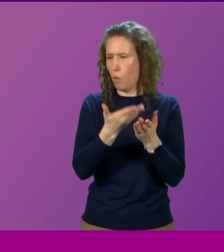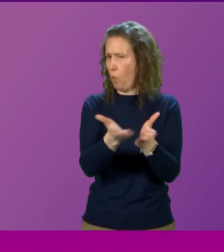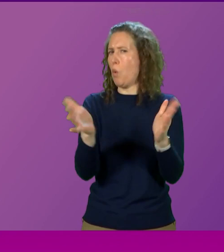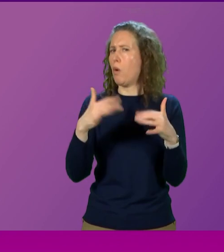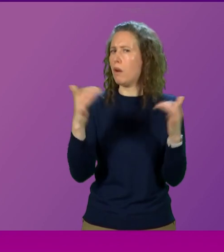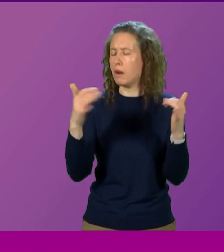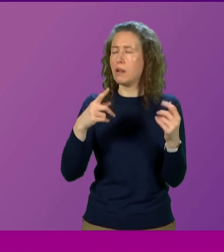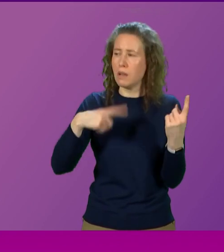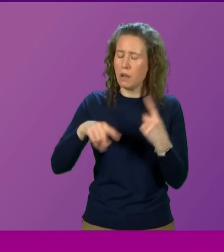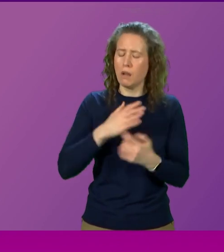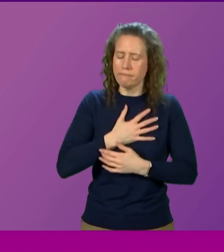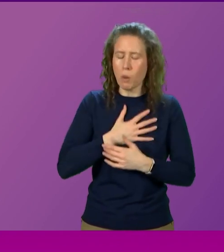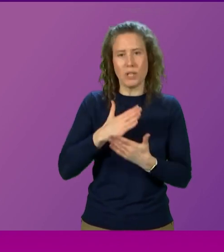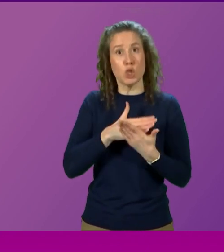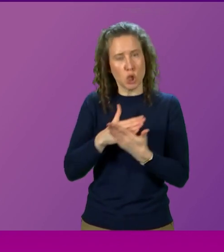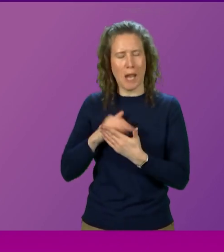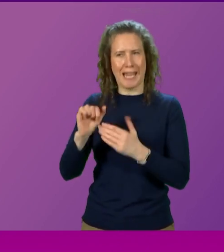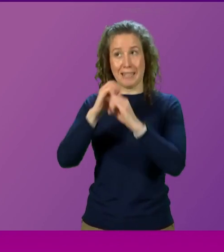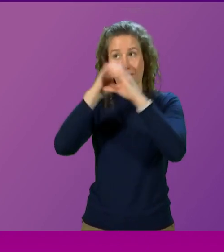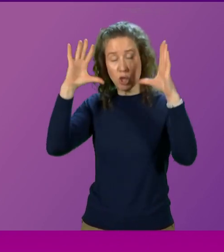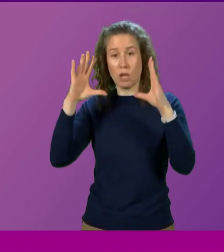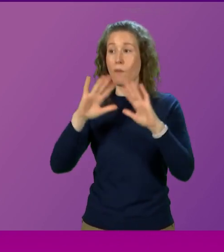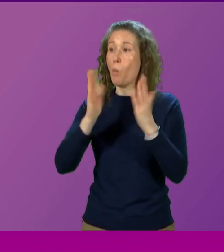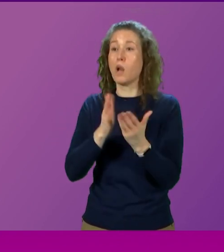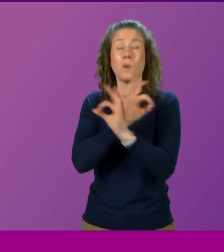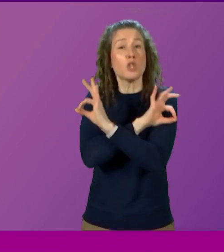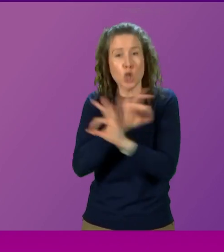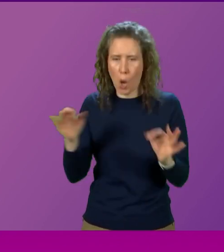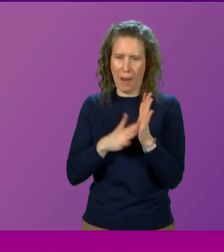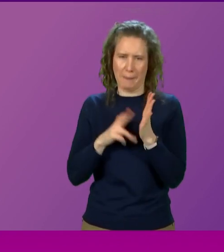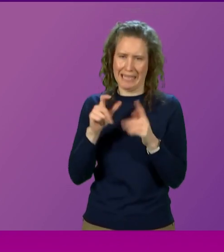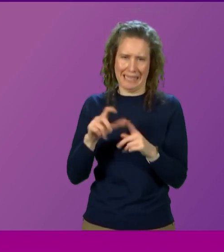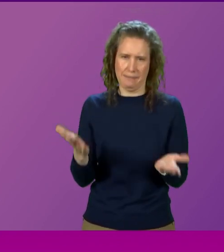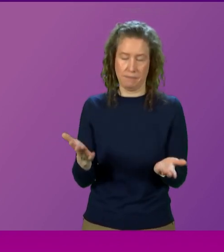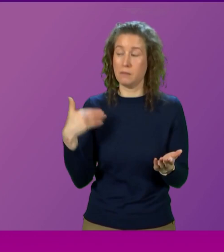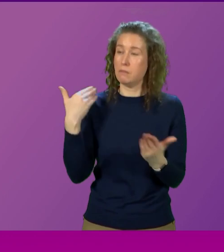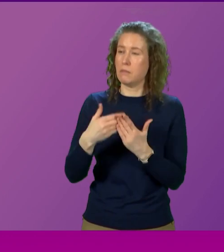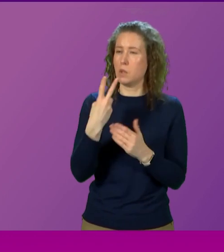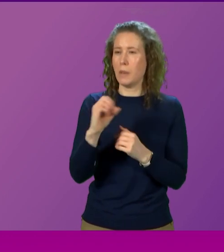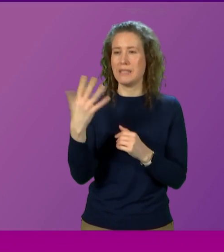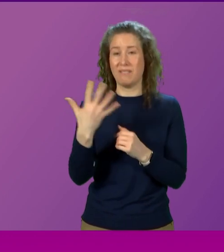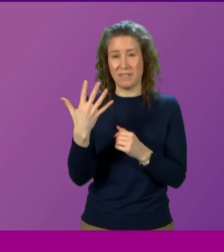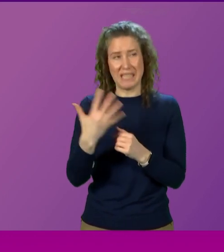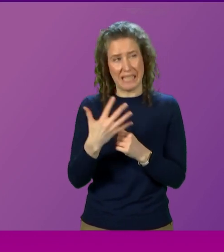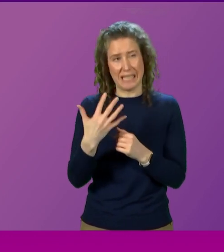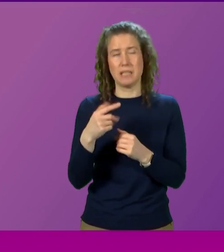I say that we share Doddie’s vision of a world without MND.